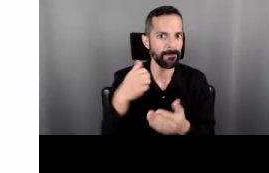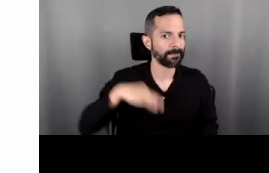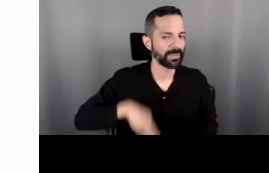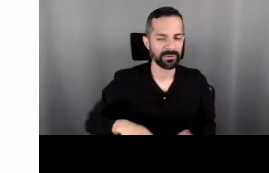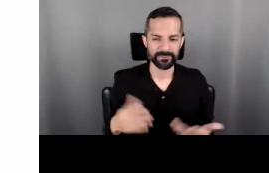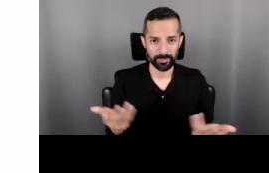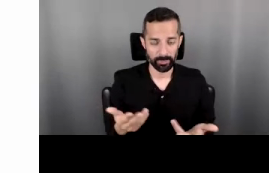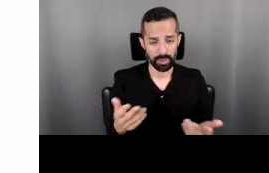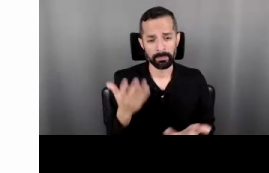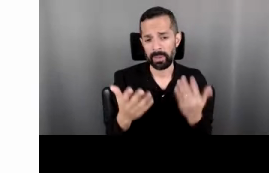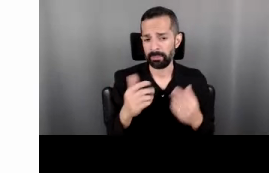we have a broad understanding of it.